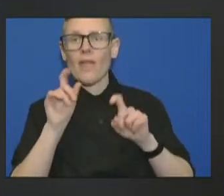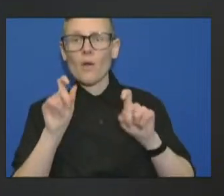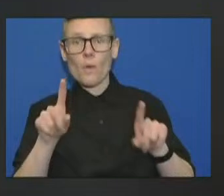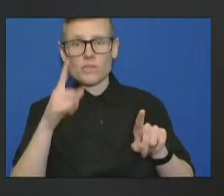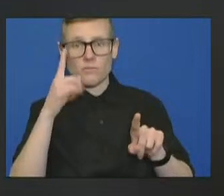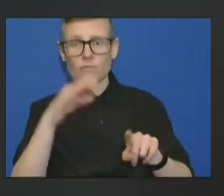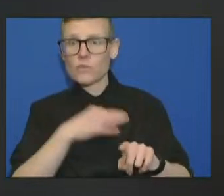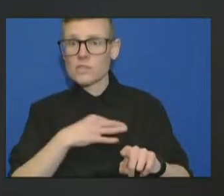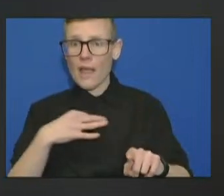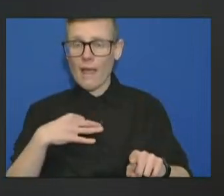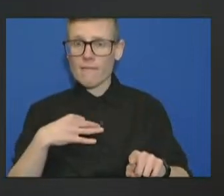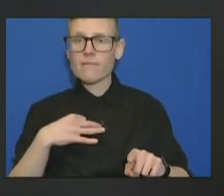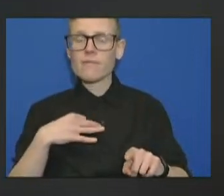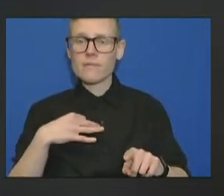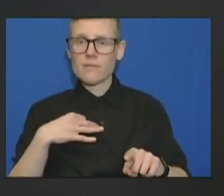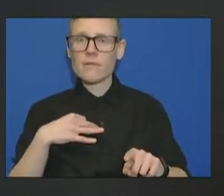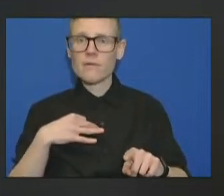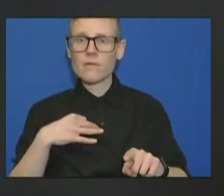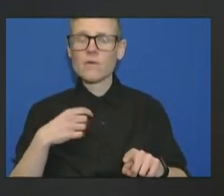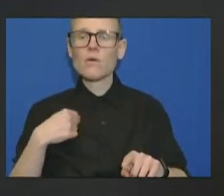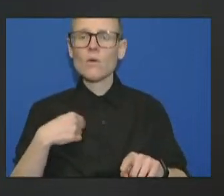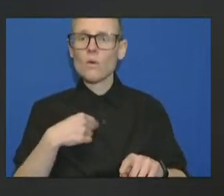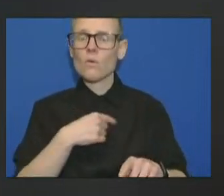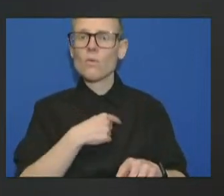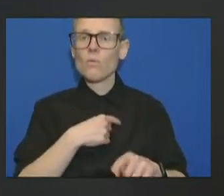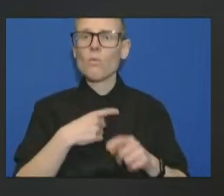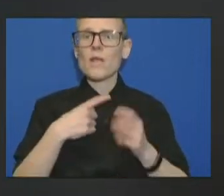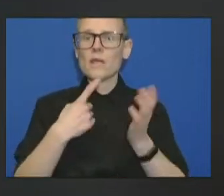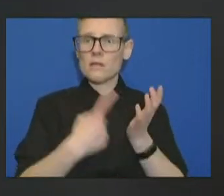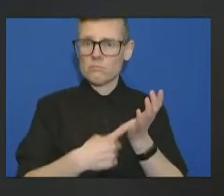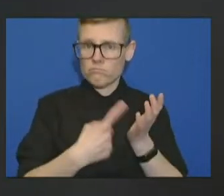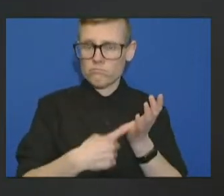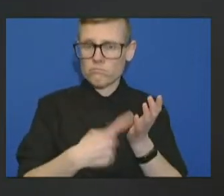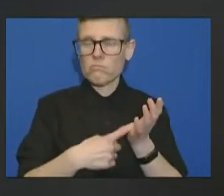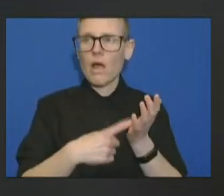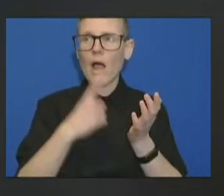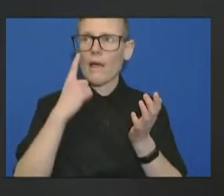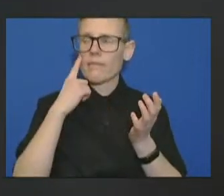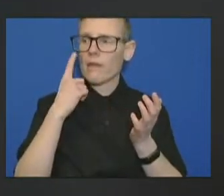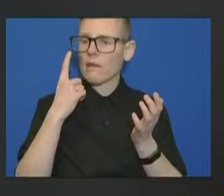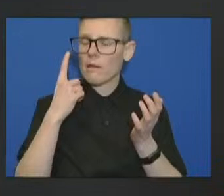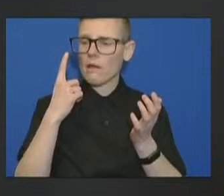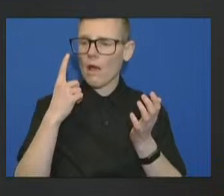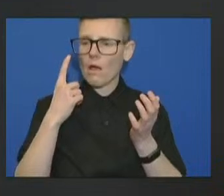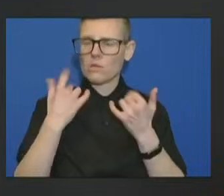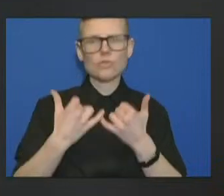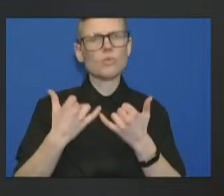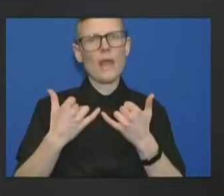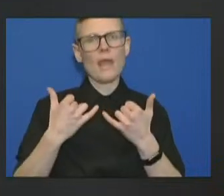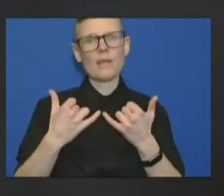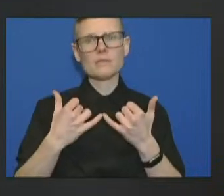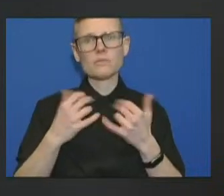making. Sure continued. I think that we posted that question to